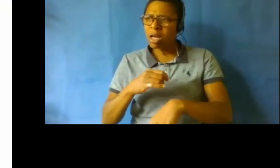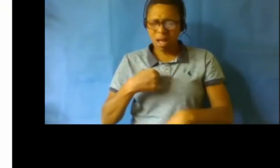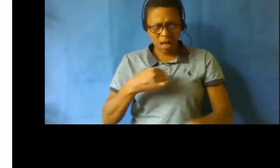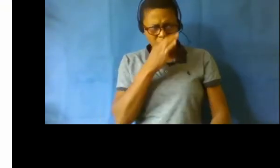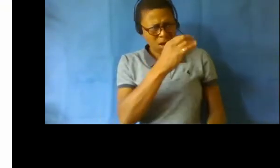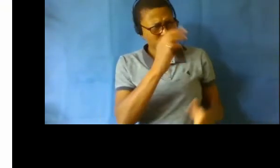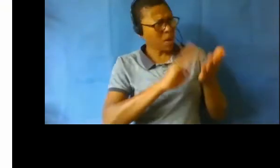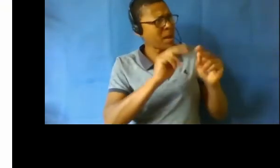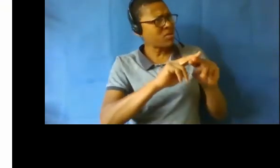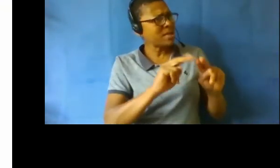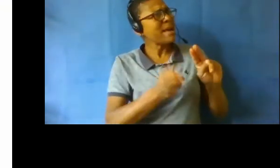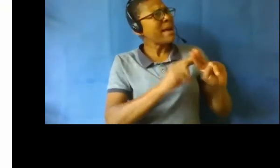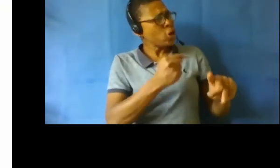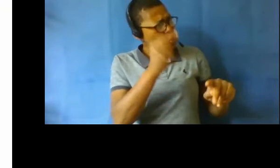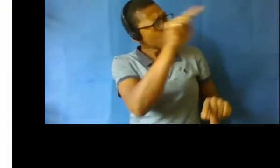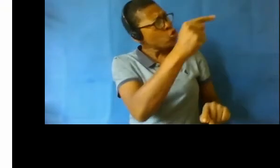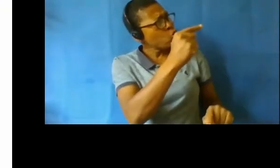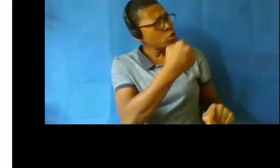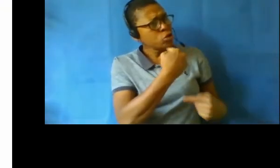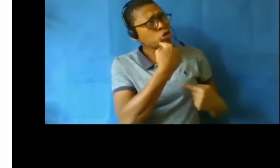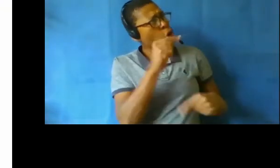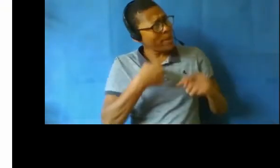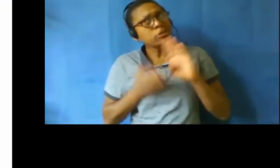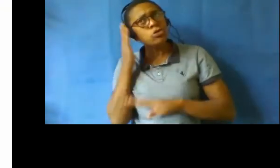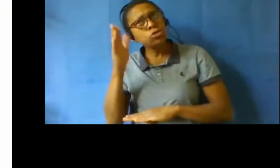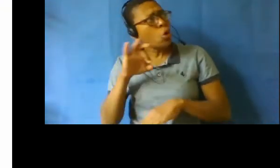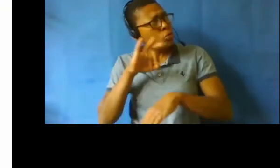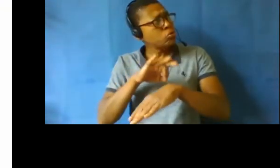they just say it's a good job it's as though the things I can do are for white